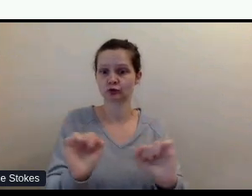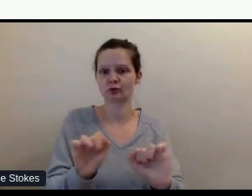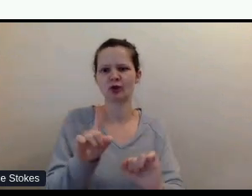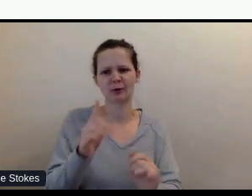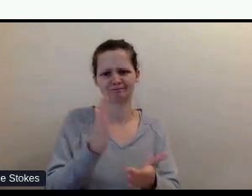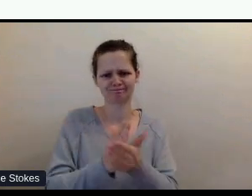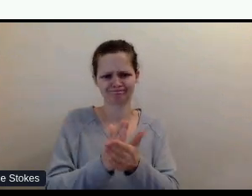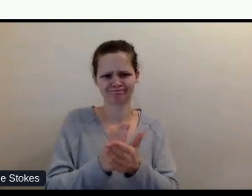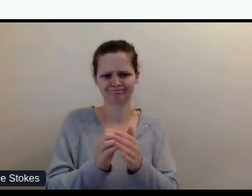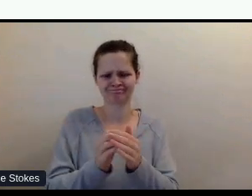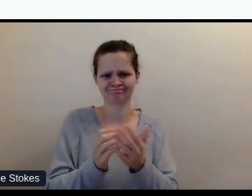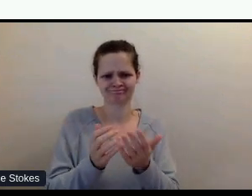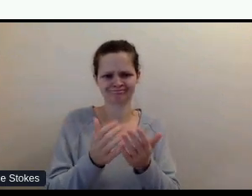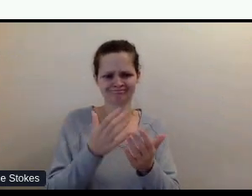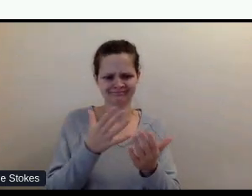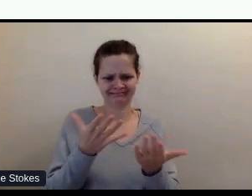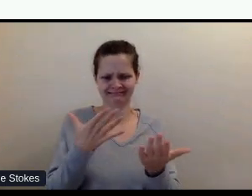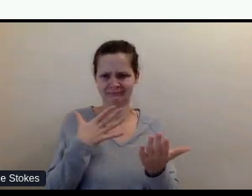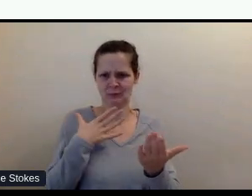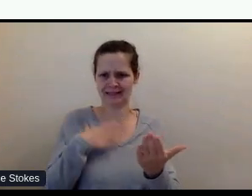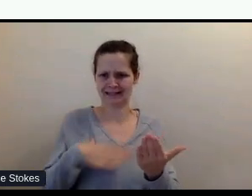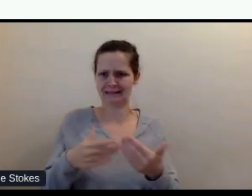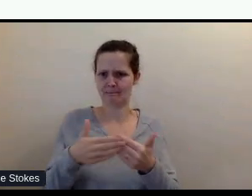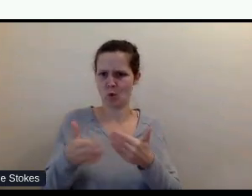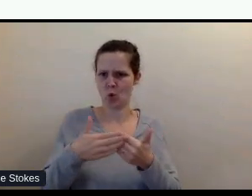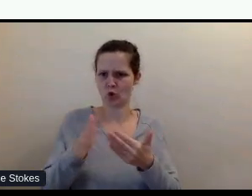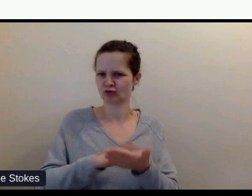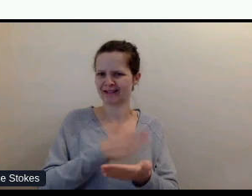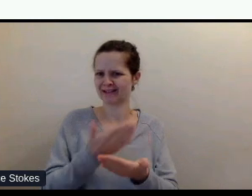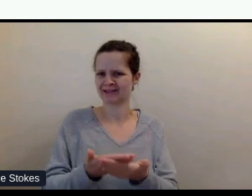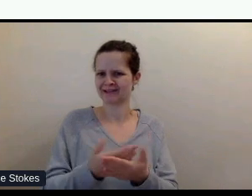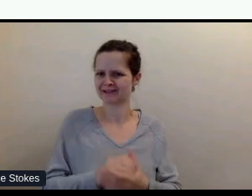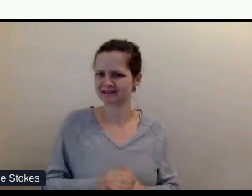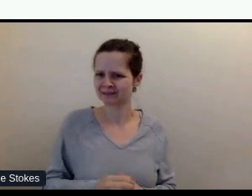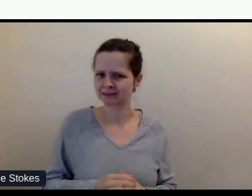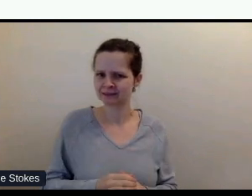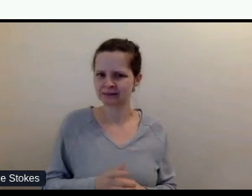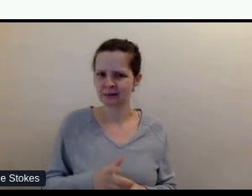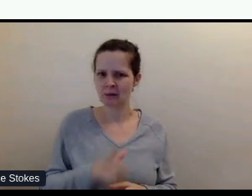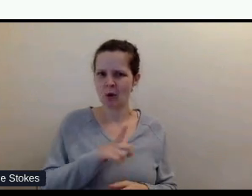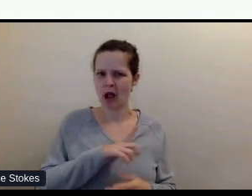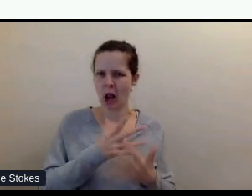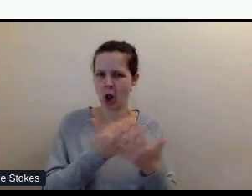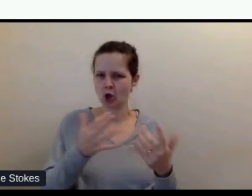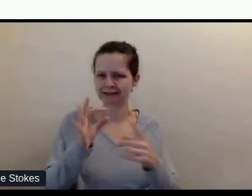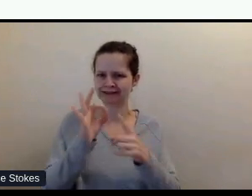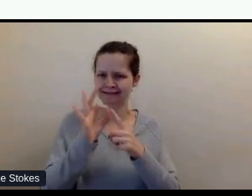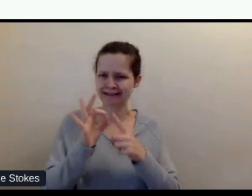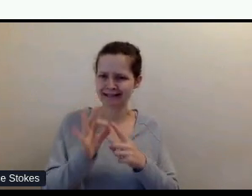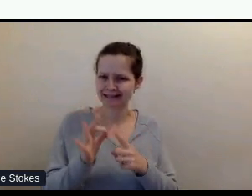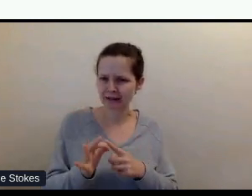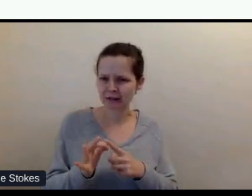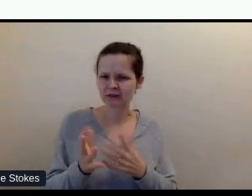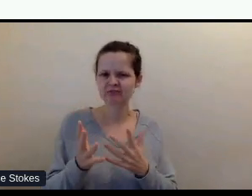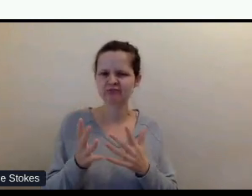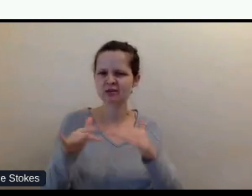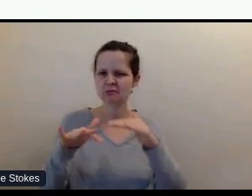and it really holds people back because there's lots of detail and subtlety to using ARIA